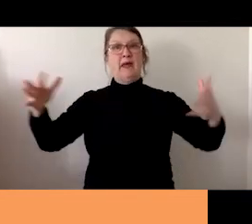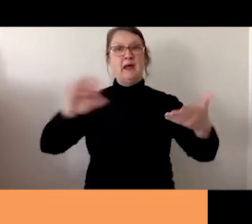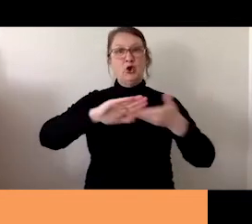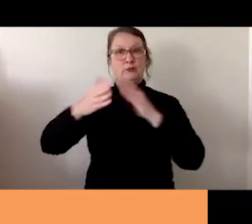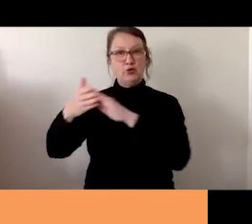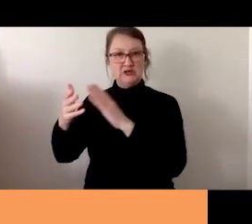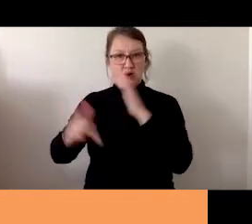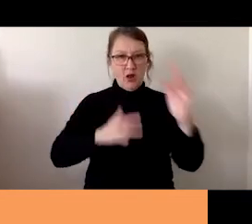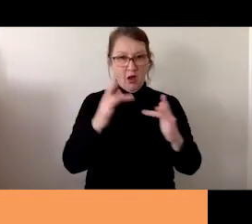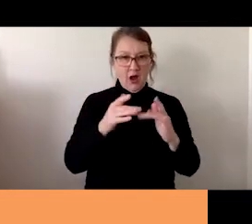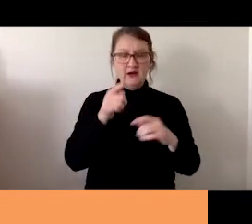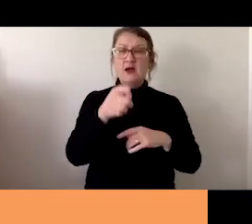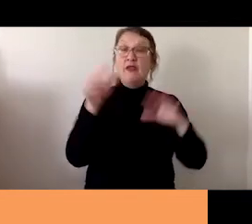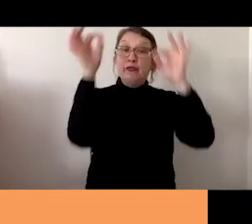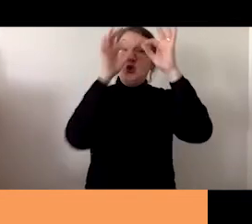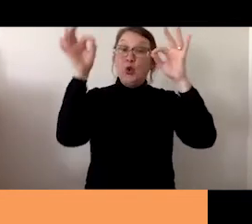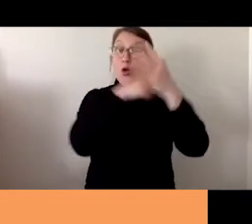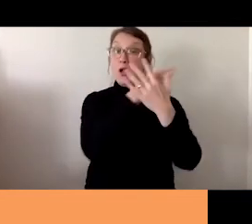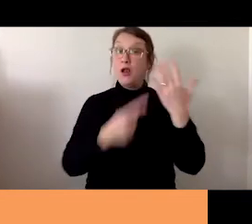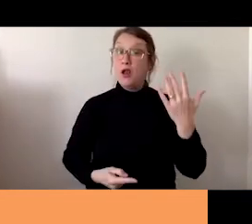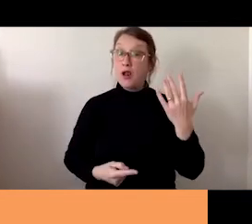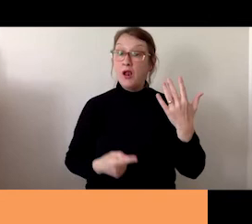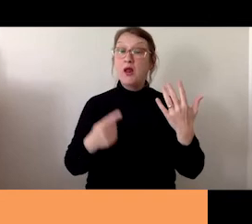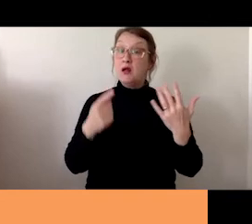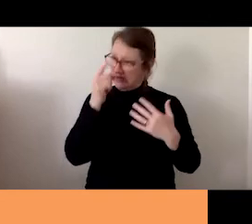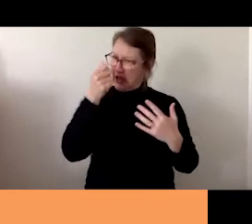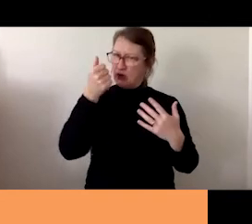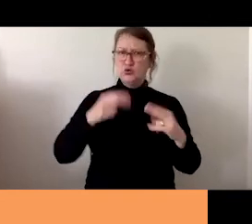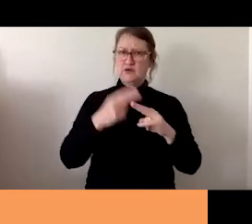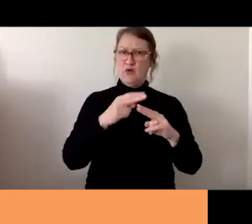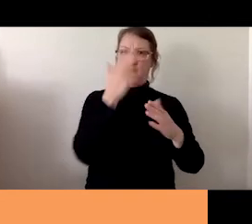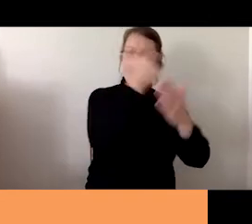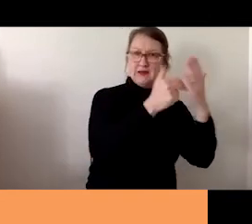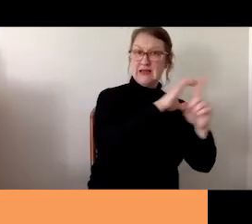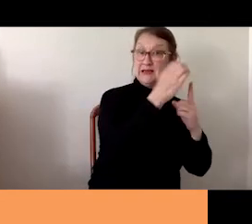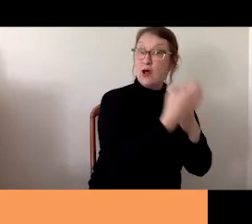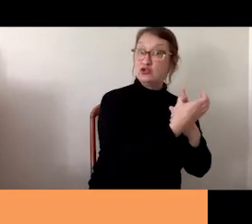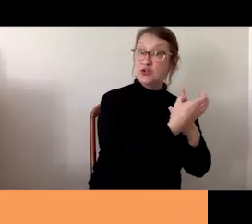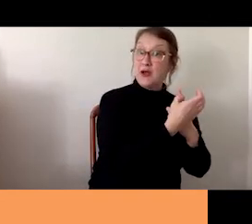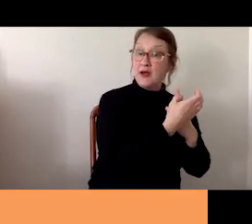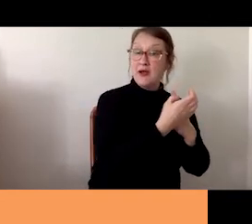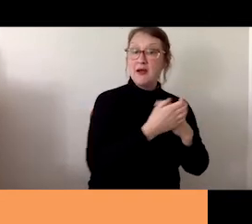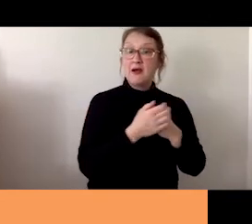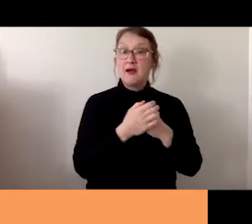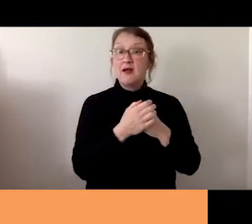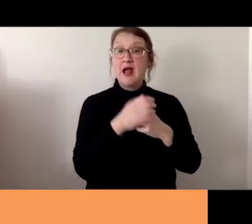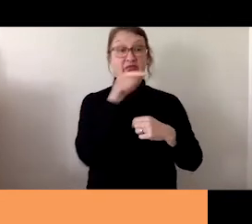Google Suite and Microsoft Teams are available to arts and cultural organisations, we understand, at discounts, and there are free versions.